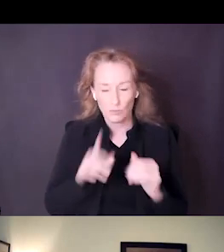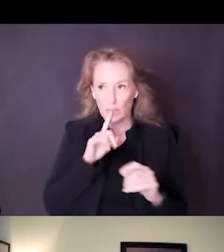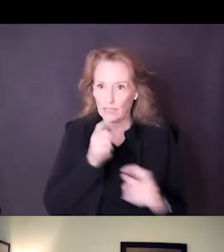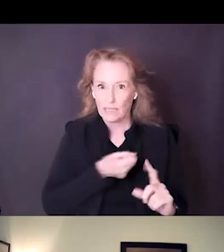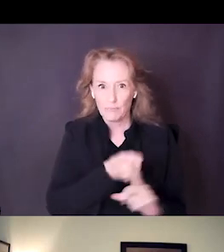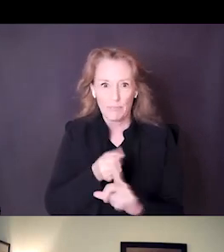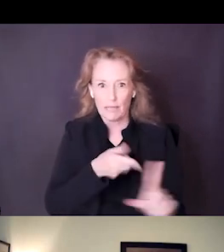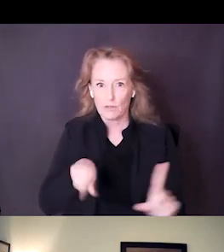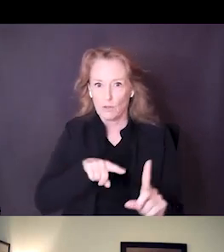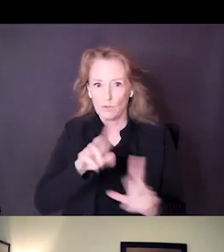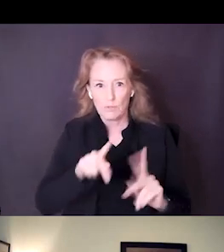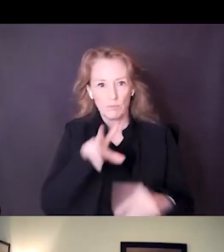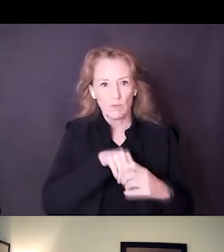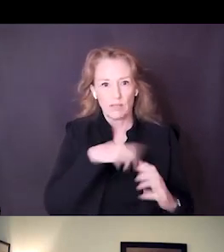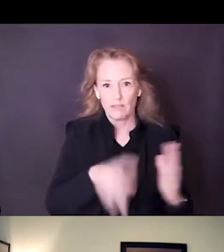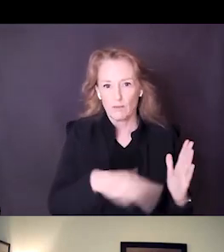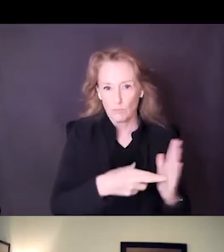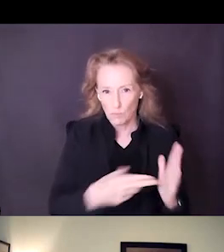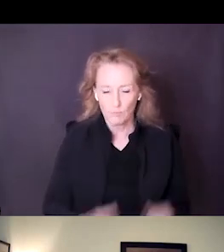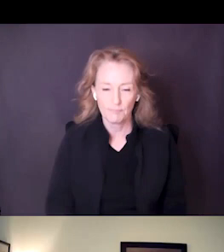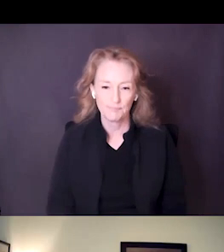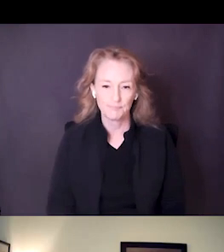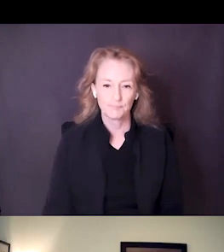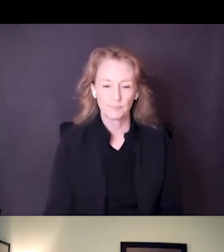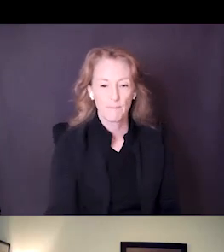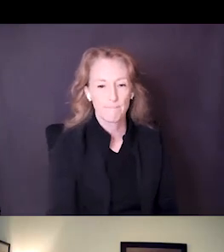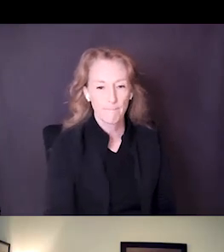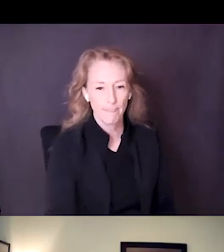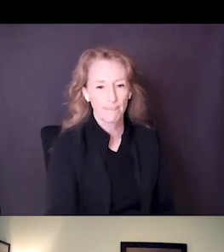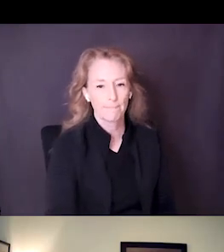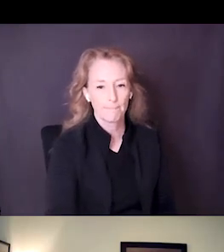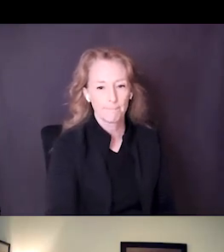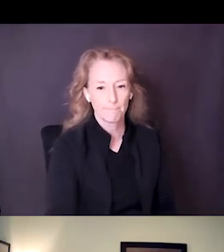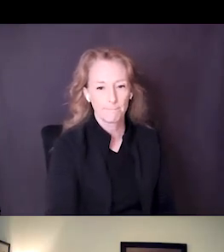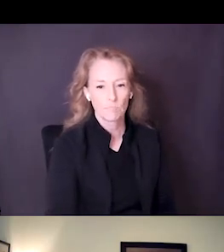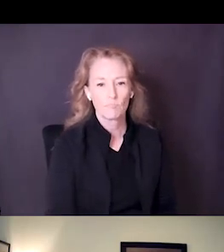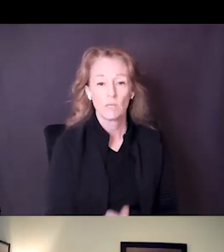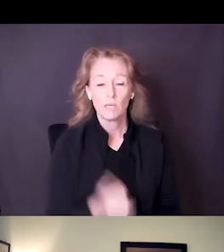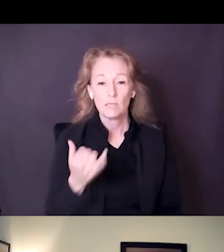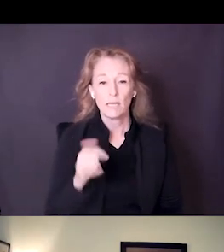THAT UNIQUE EXPERIENCE IN RURAL COMMUNITIES. I WANT TO TURN NEXT TO THE FEDERAL UPDATE.